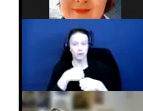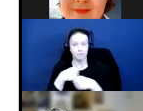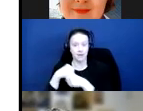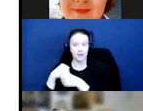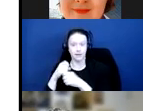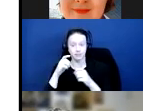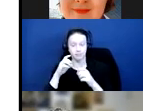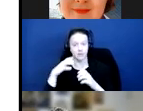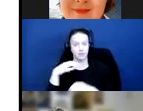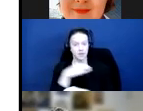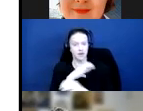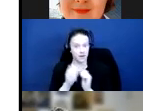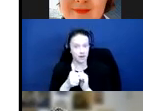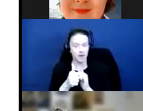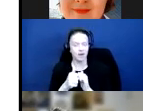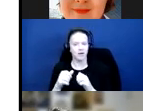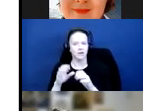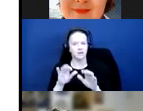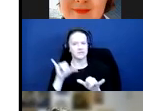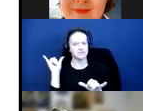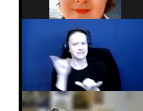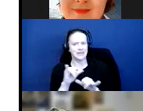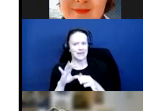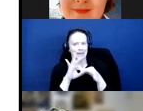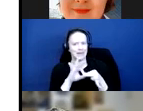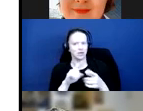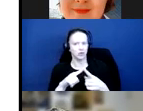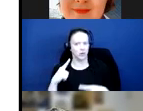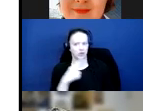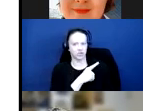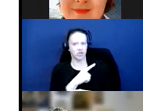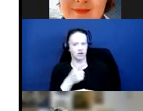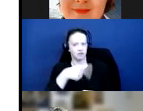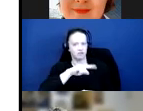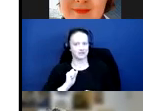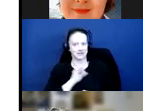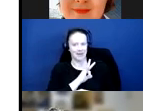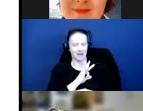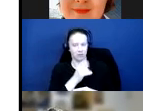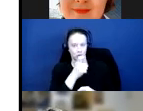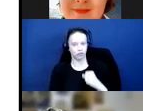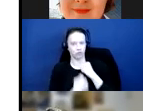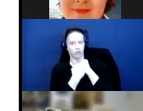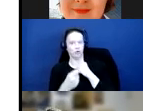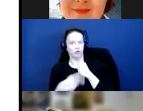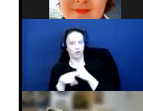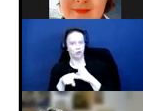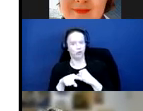would be to stay connected to the legislative staff who supported you in getting the law passed.